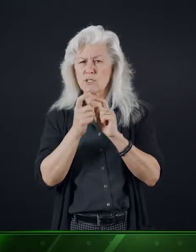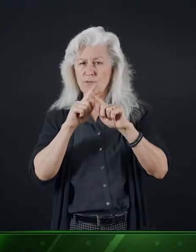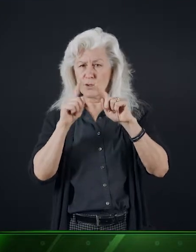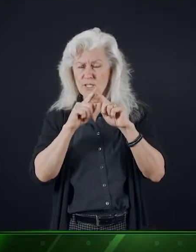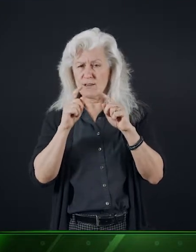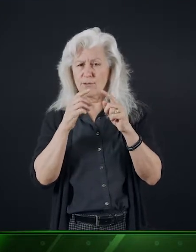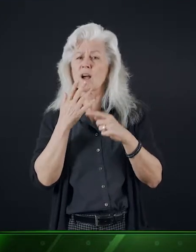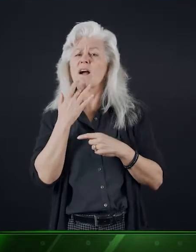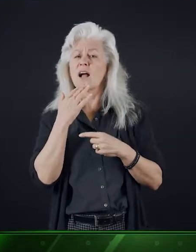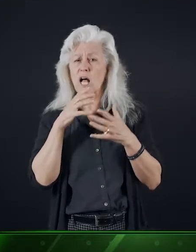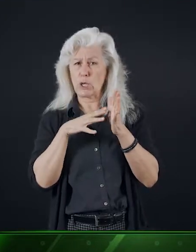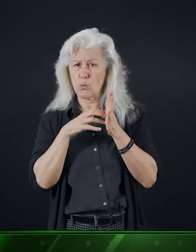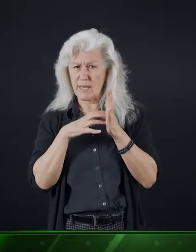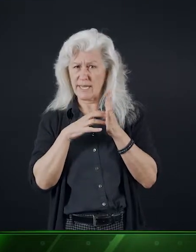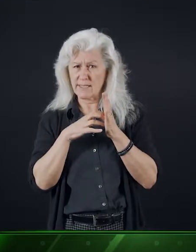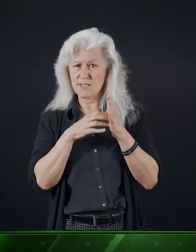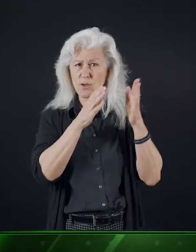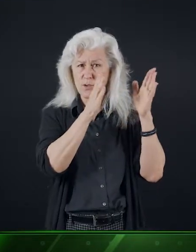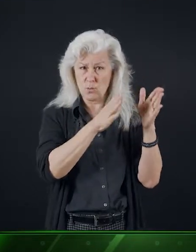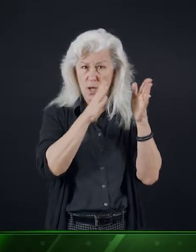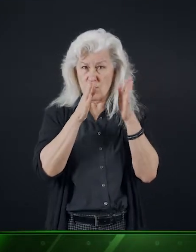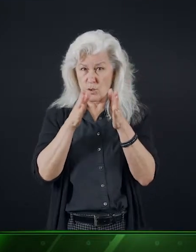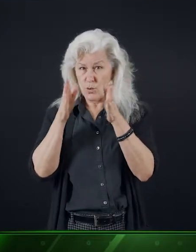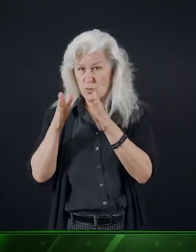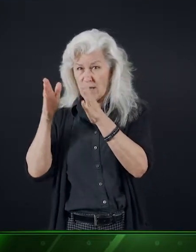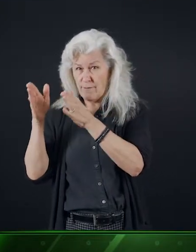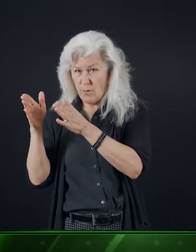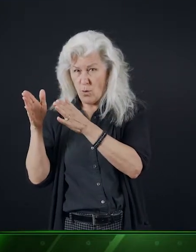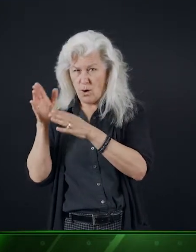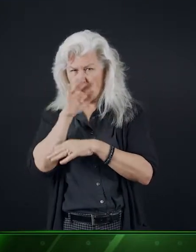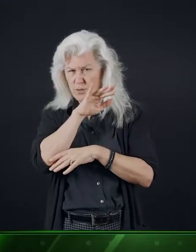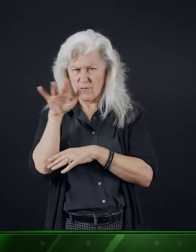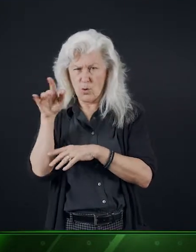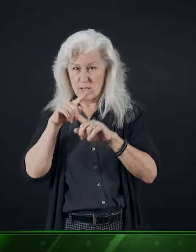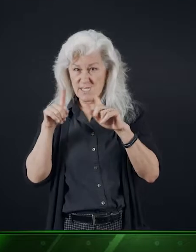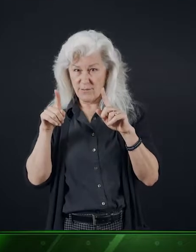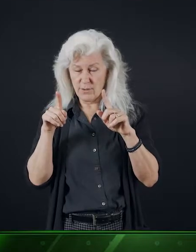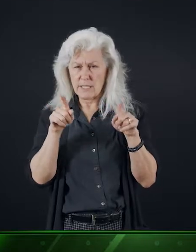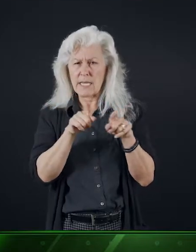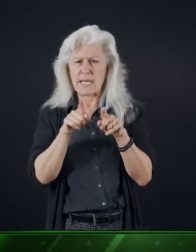So Deuteranopia, Protanopia and Tritanopia as well as a couple of sliders